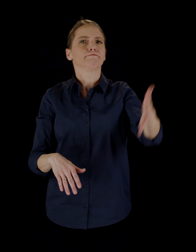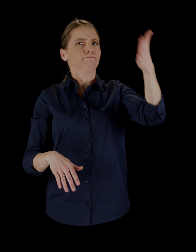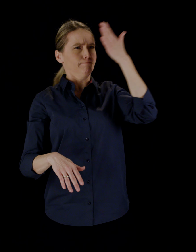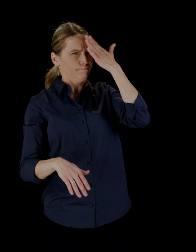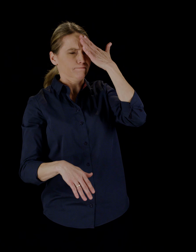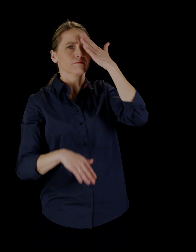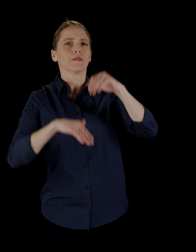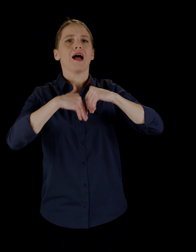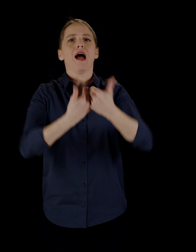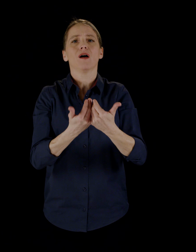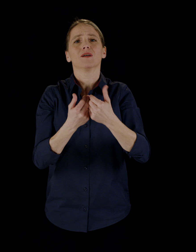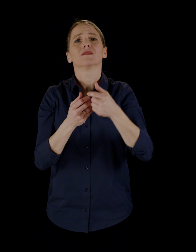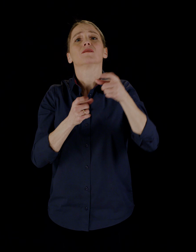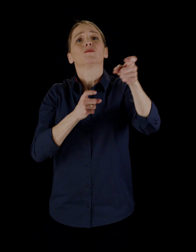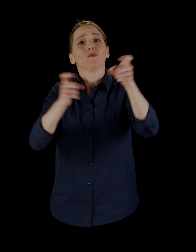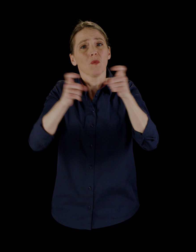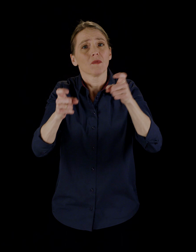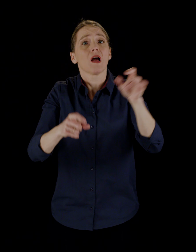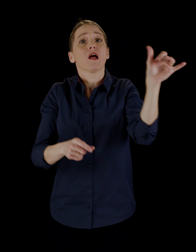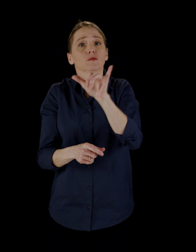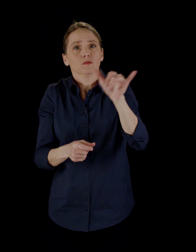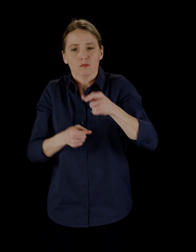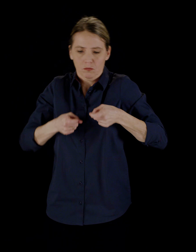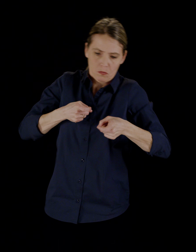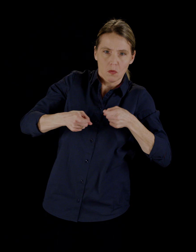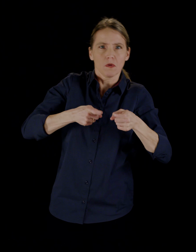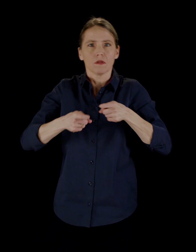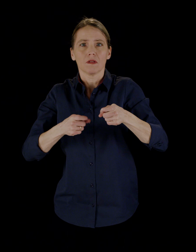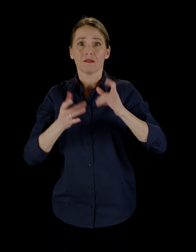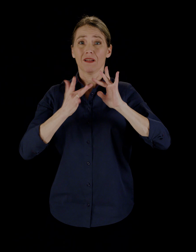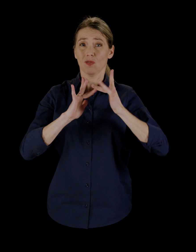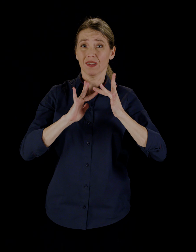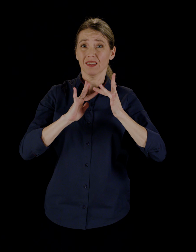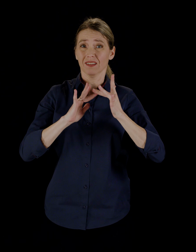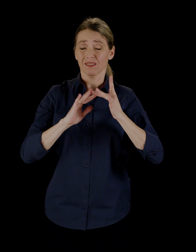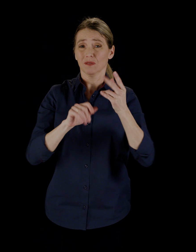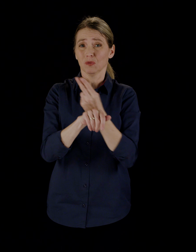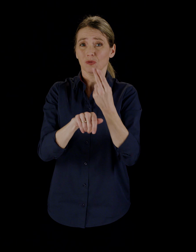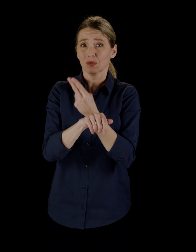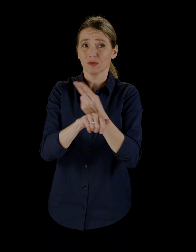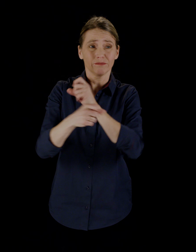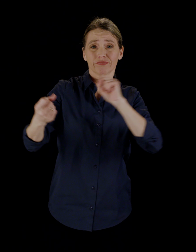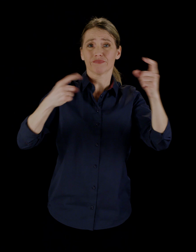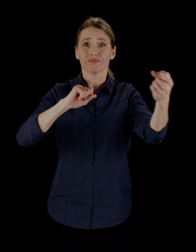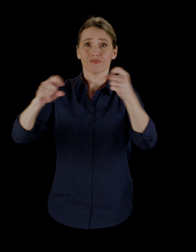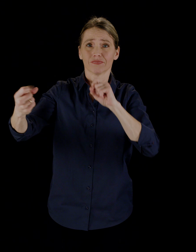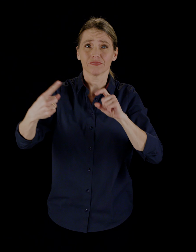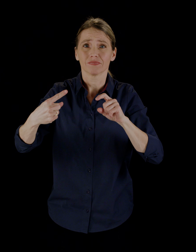and control Internet usage. This is especially important if there are many people and many